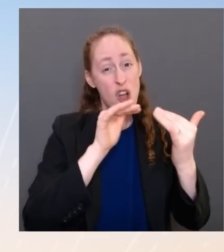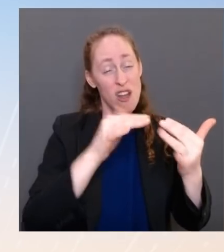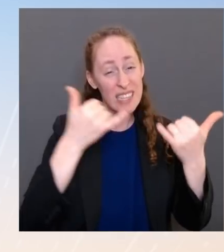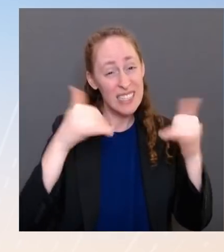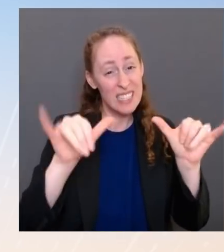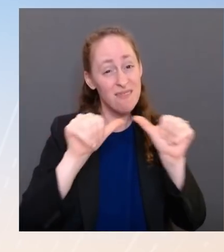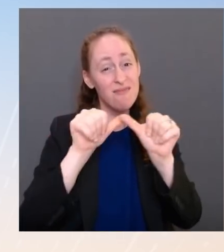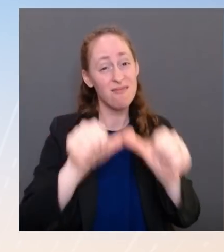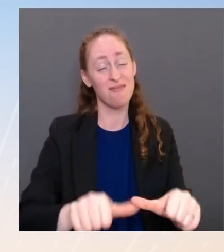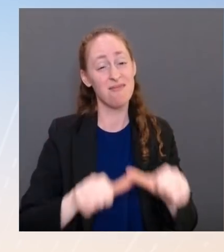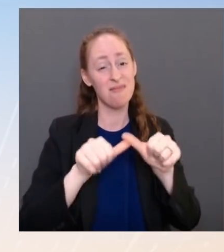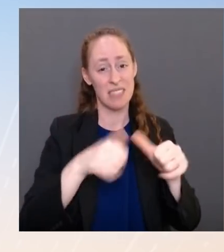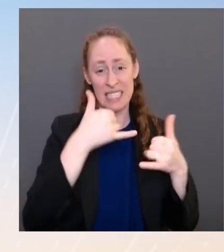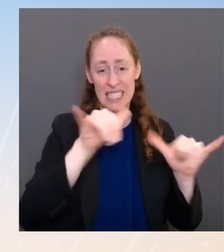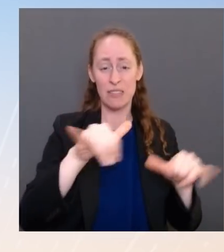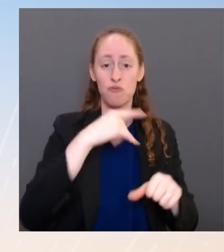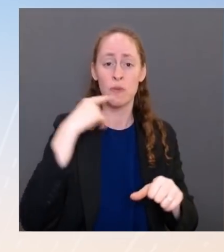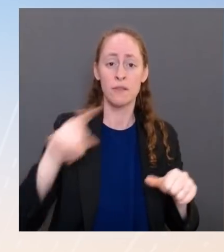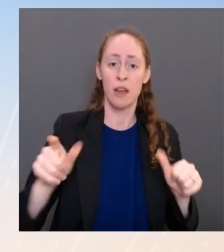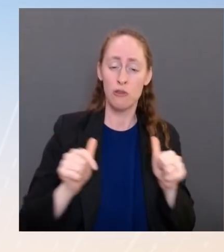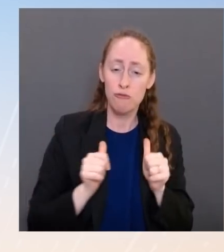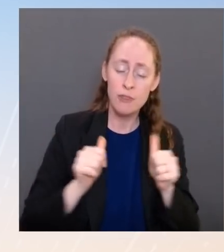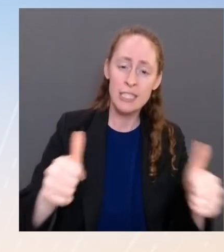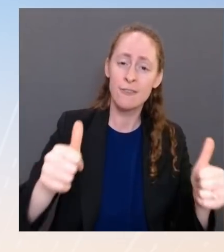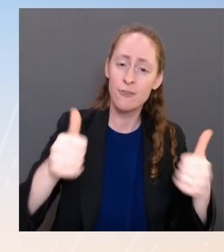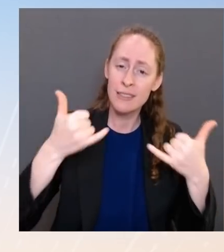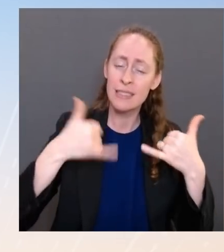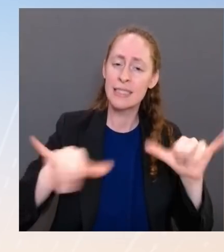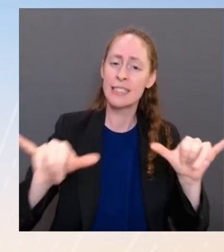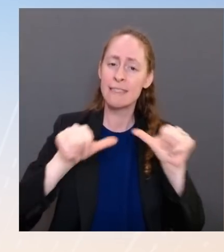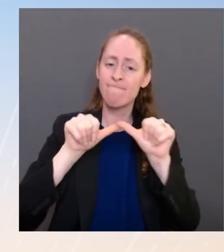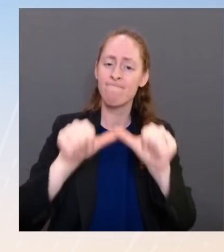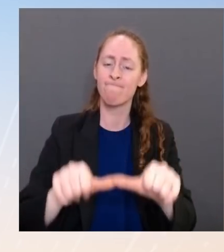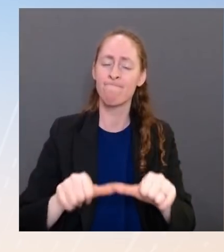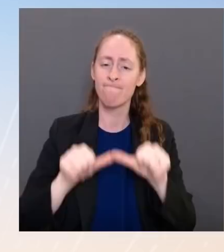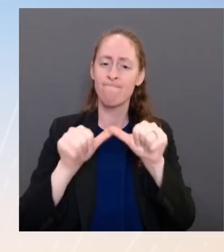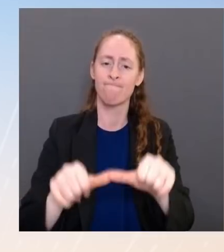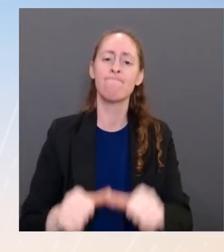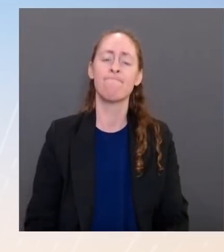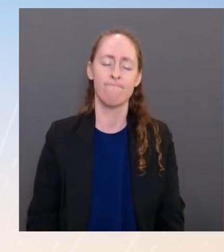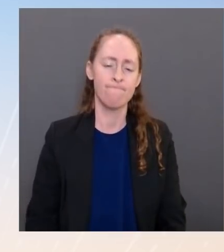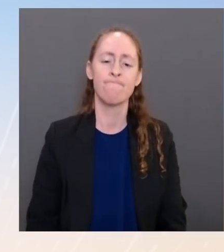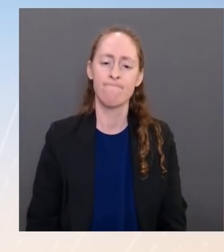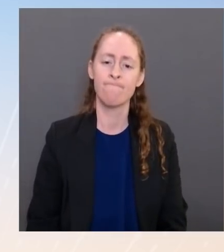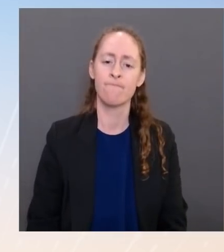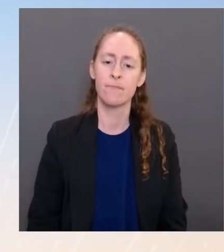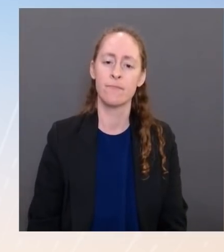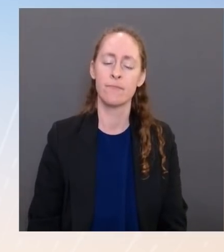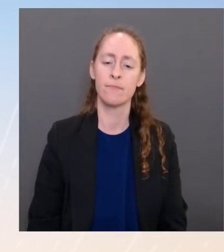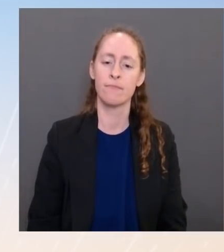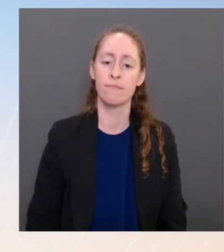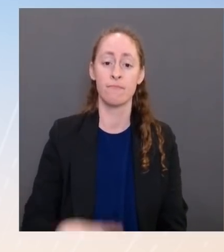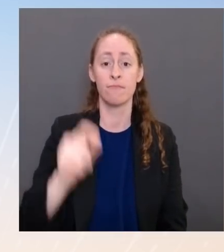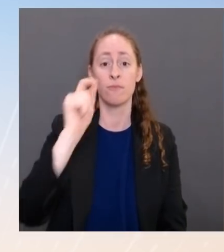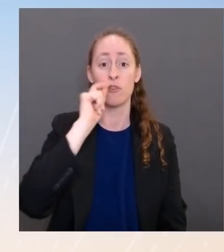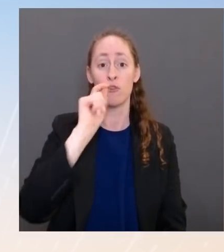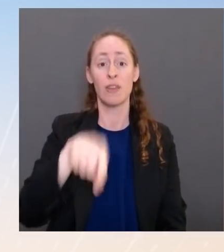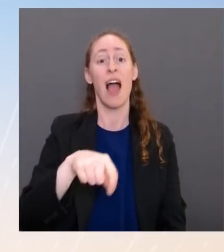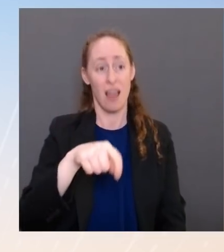But even as the Ukrainians have had successes, as Director Haines said today, this is going to be a long war and we need to prepare ourselves for that.